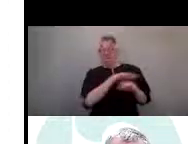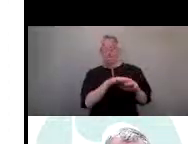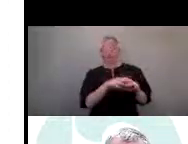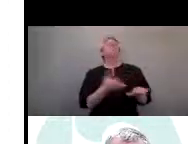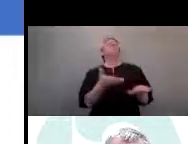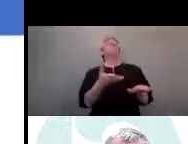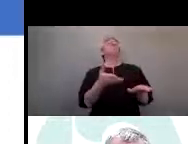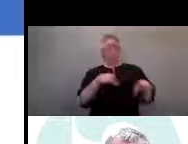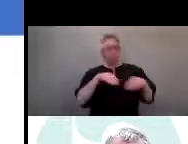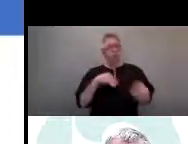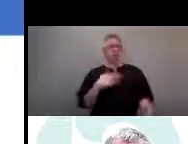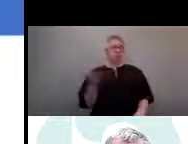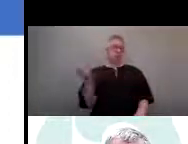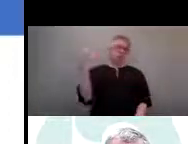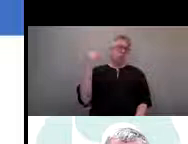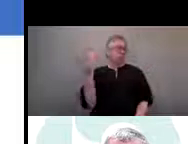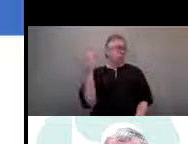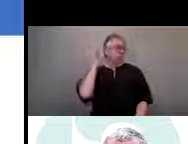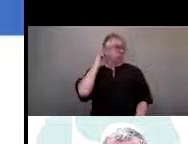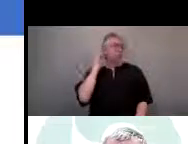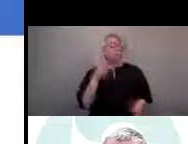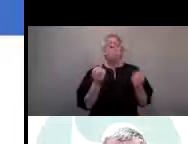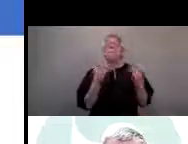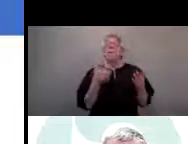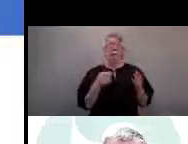through it, and those that do, do it considerably